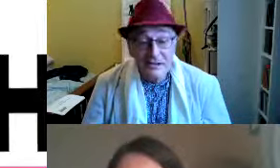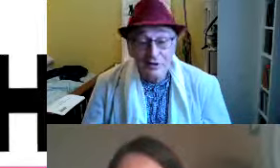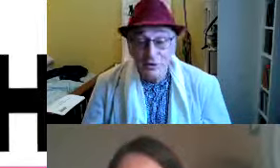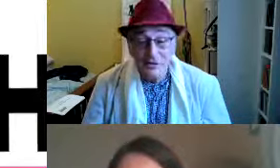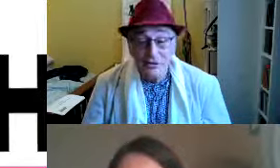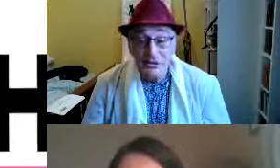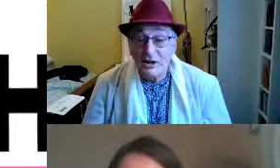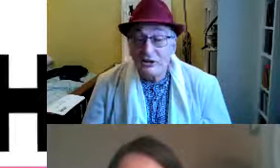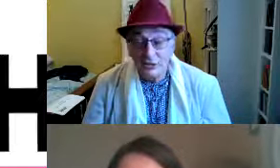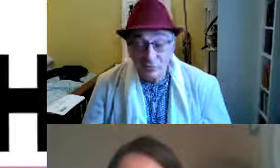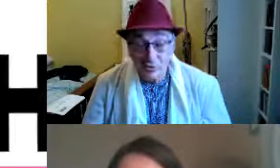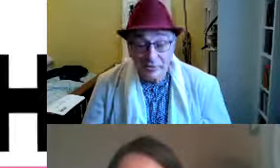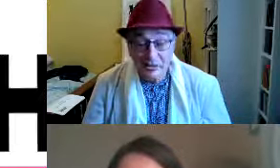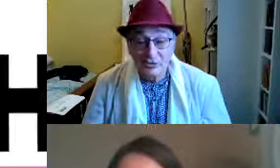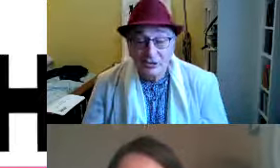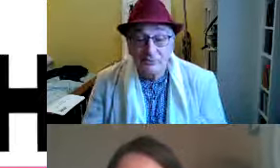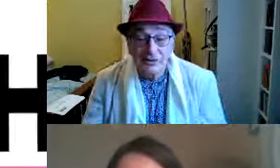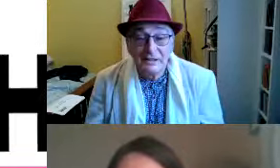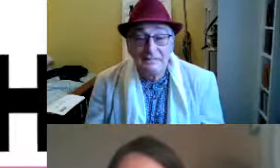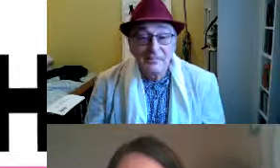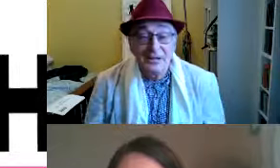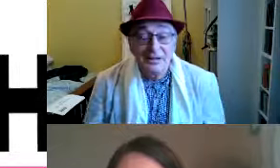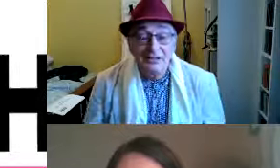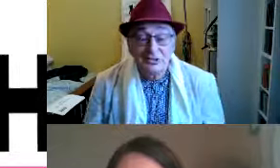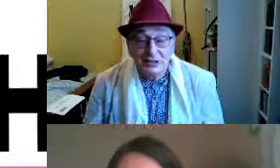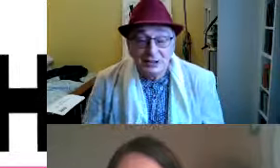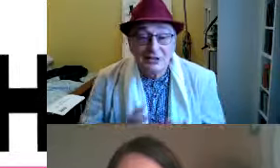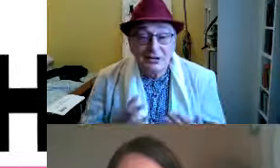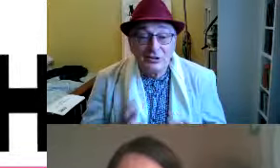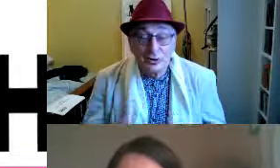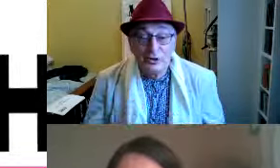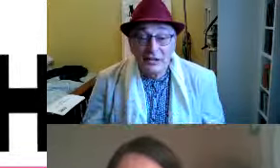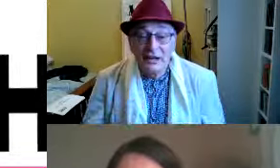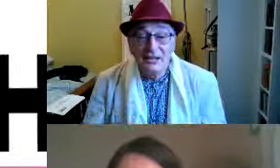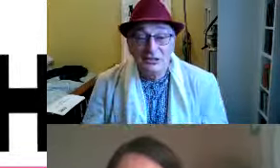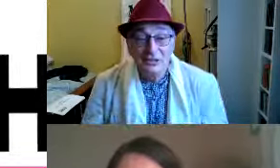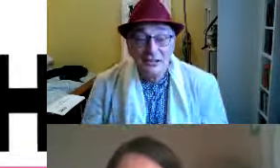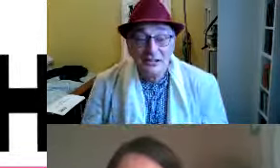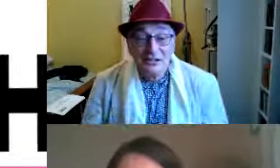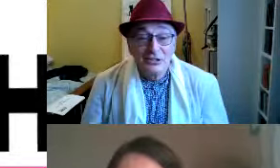not because the artists are boring but it would just be just talking heads so